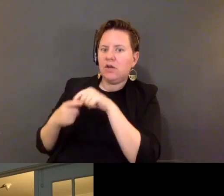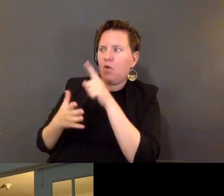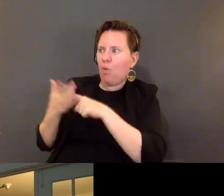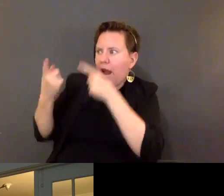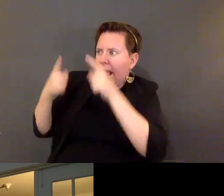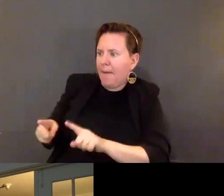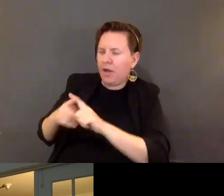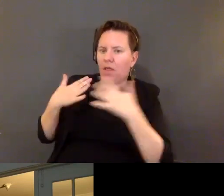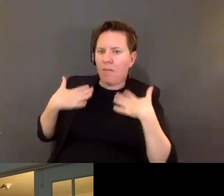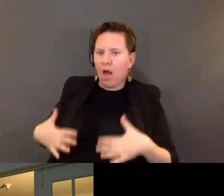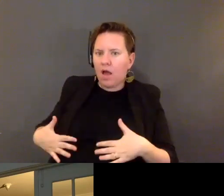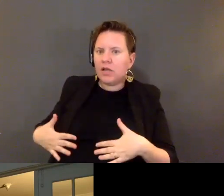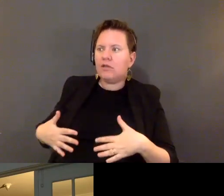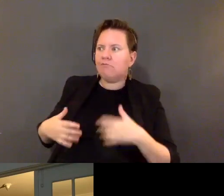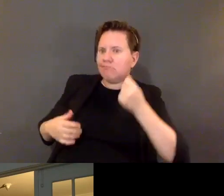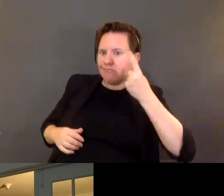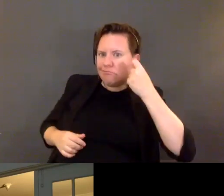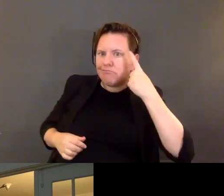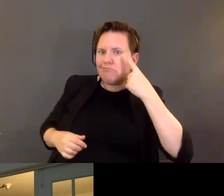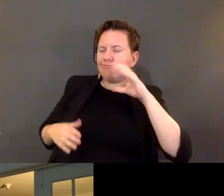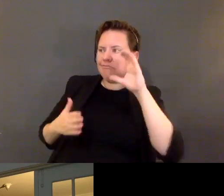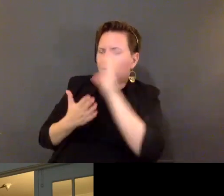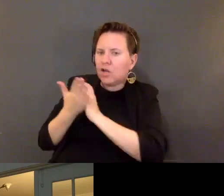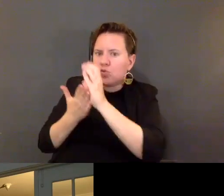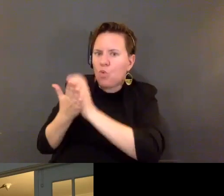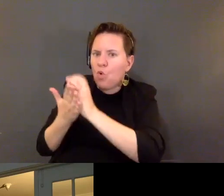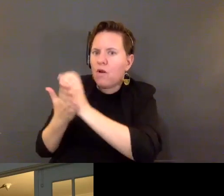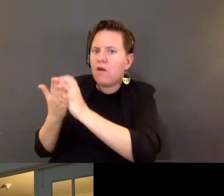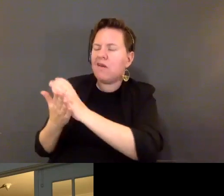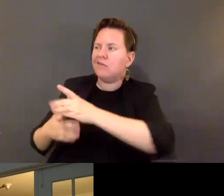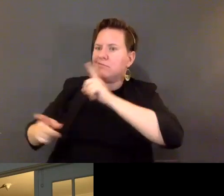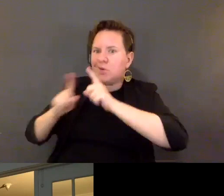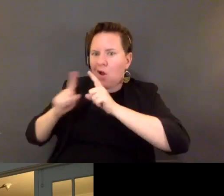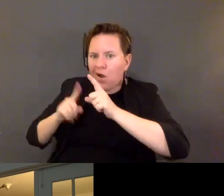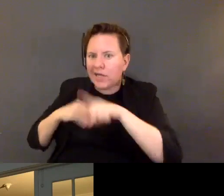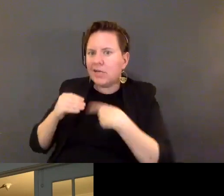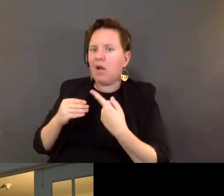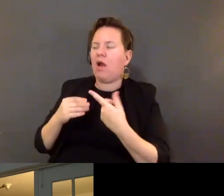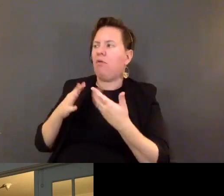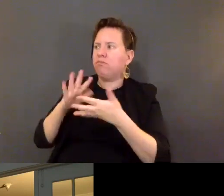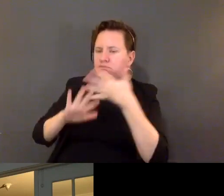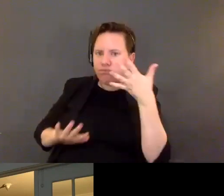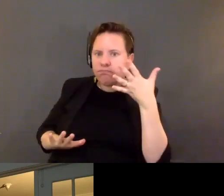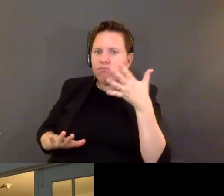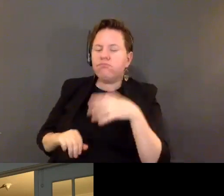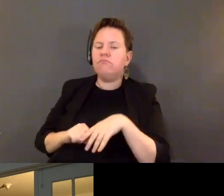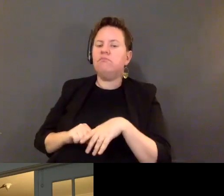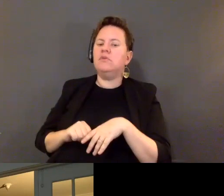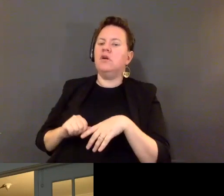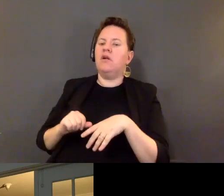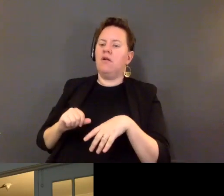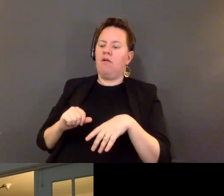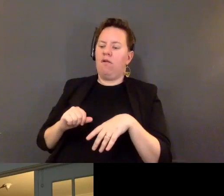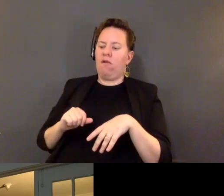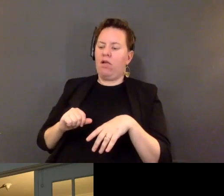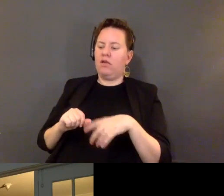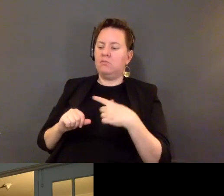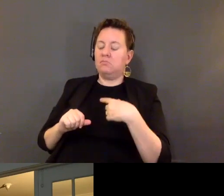and understanding it and exploring it and talking about it um and as i say in the book i also grew